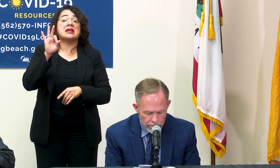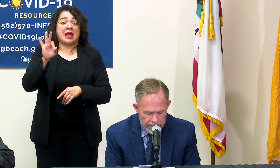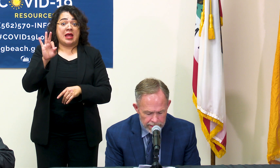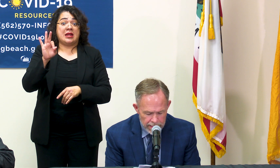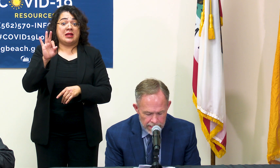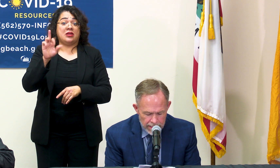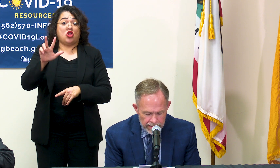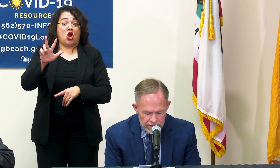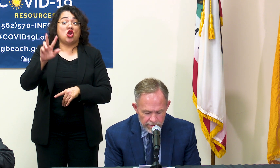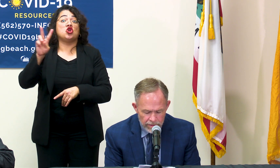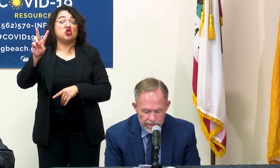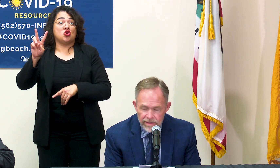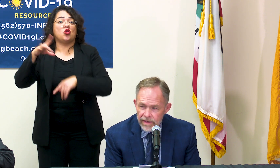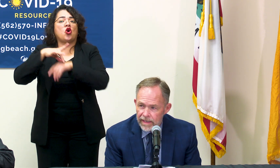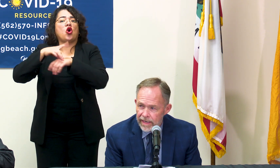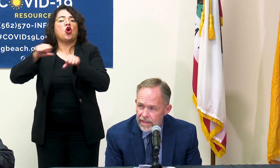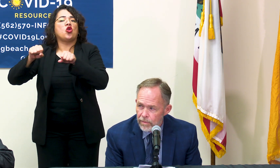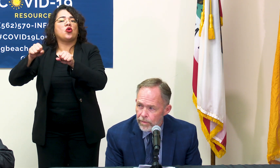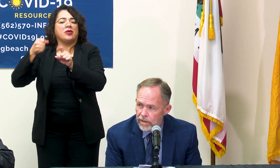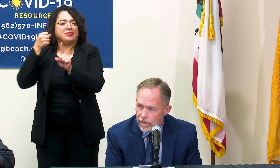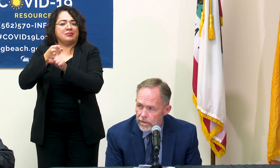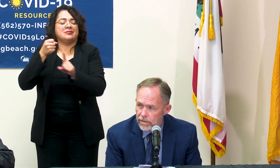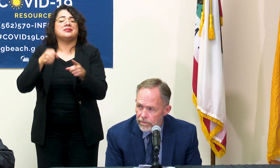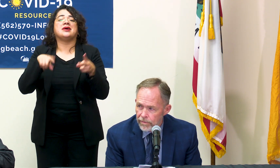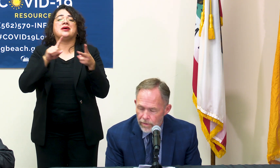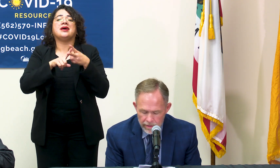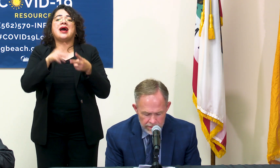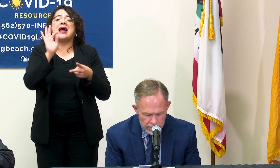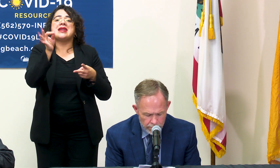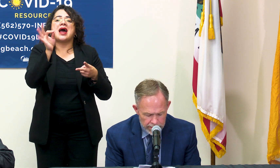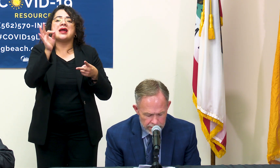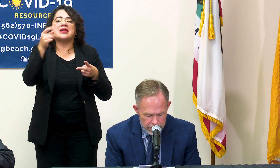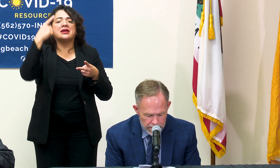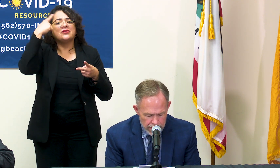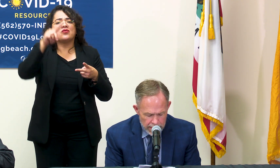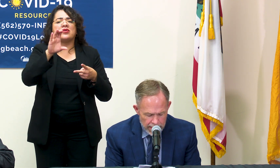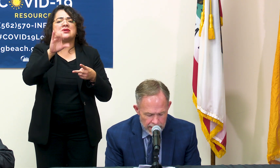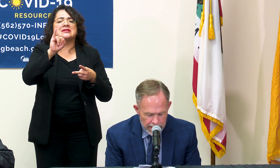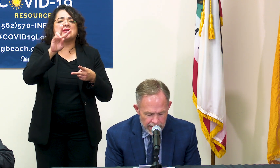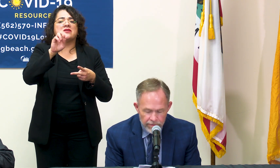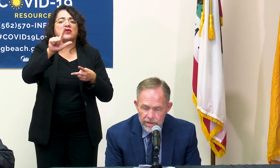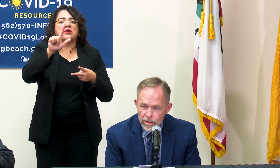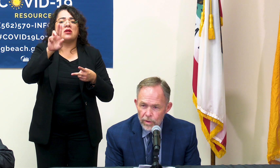the civil unrest of the 90s where we closed for at least a week, Avalon school